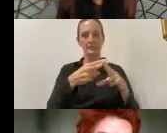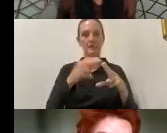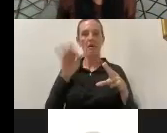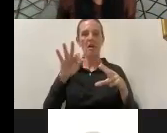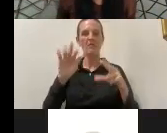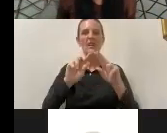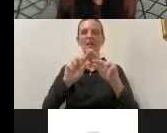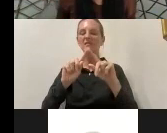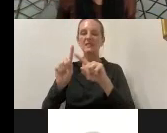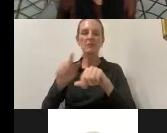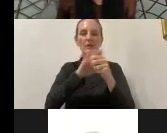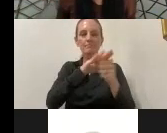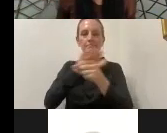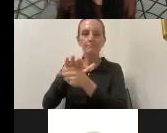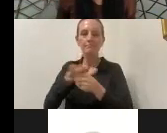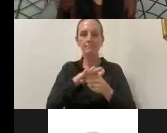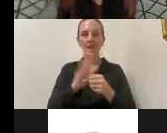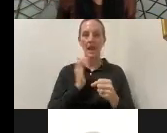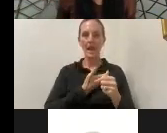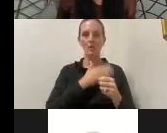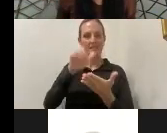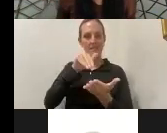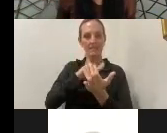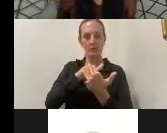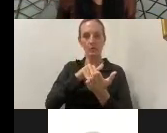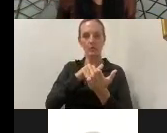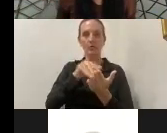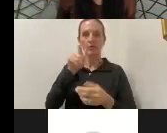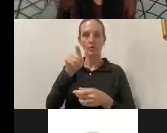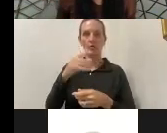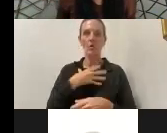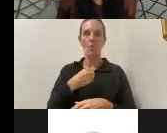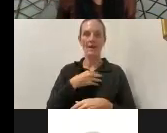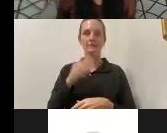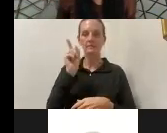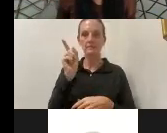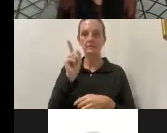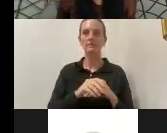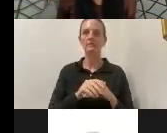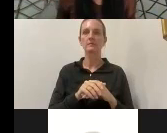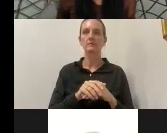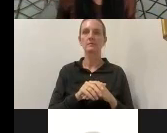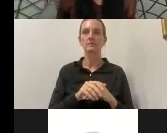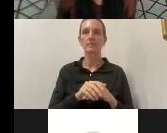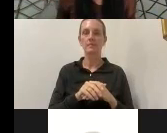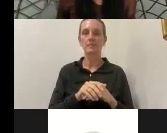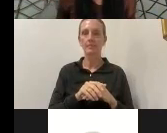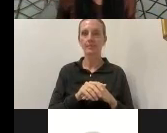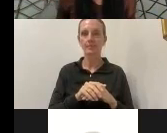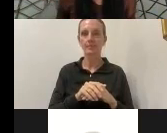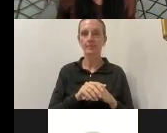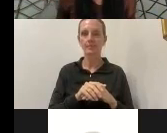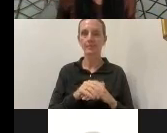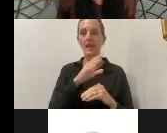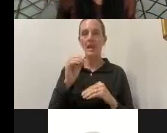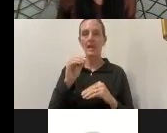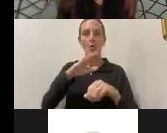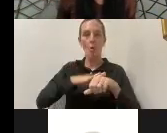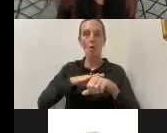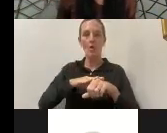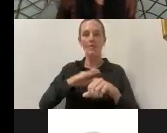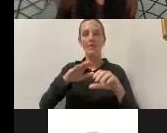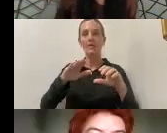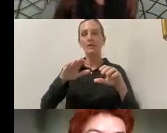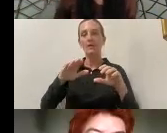And ours is in the middle of Stl’atl’imc, and on a map you know it as Mount Curry, Pemberton,